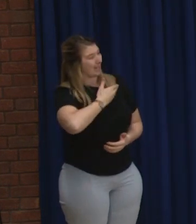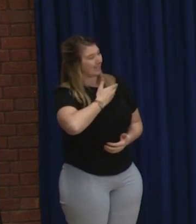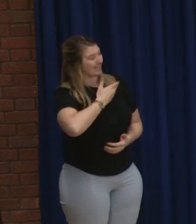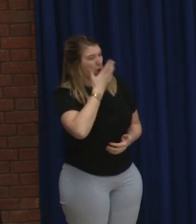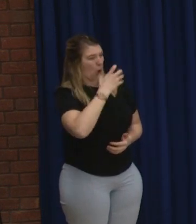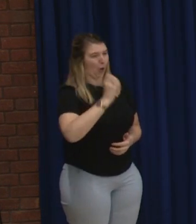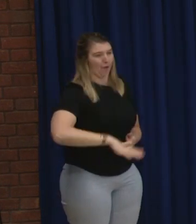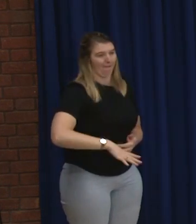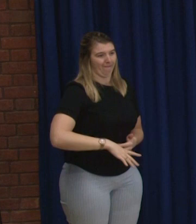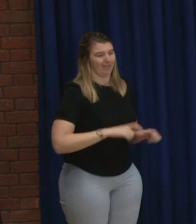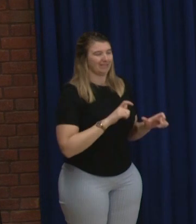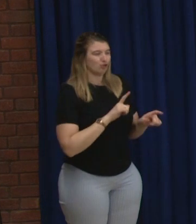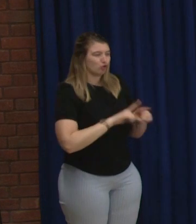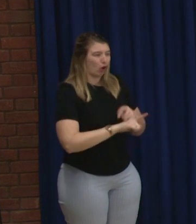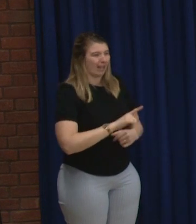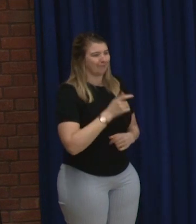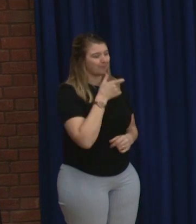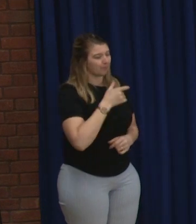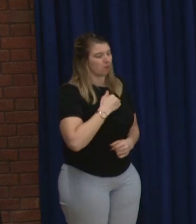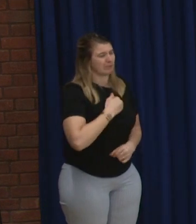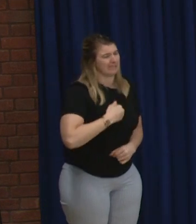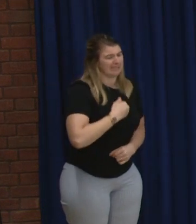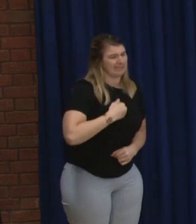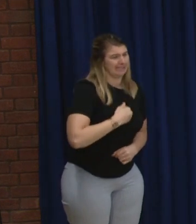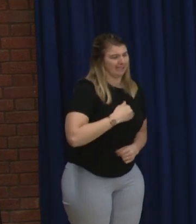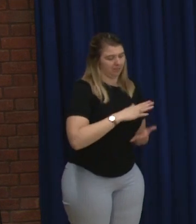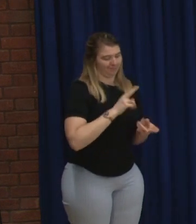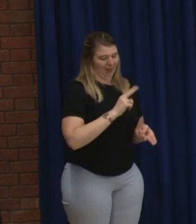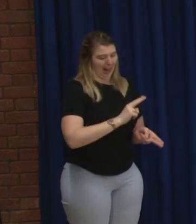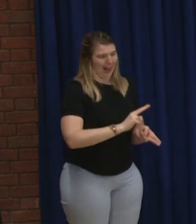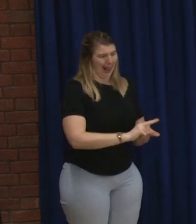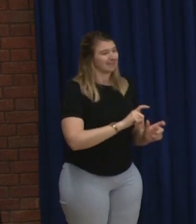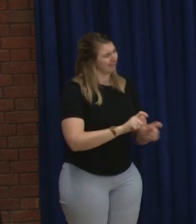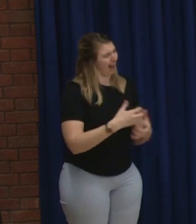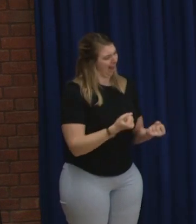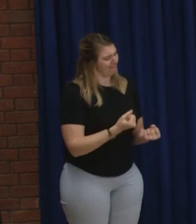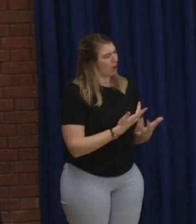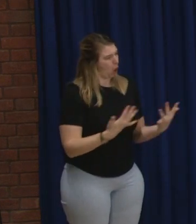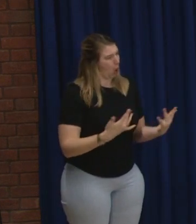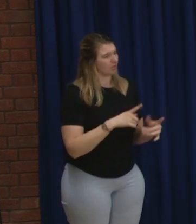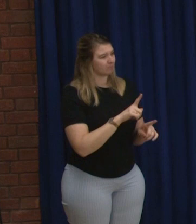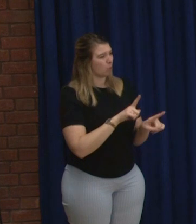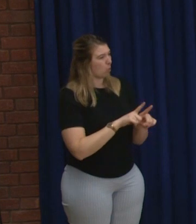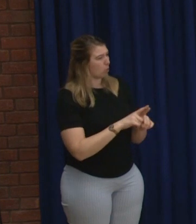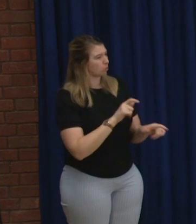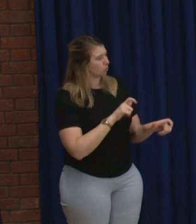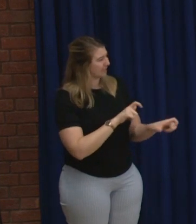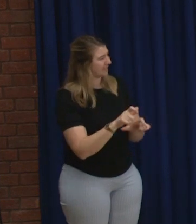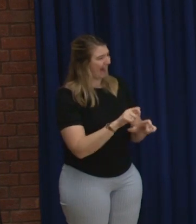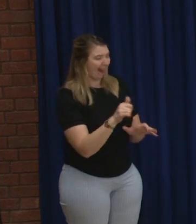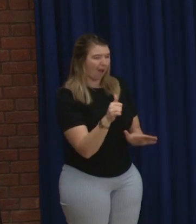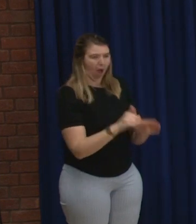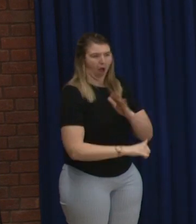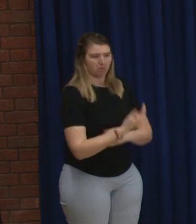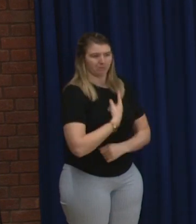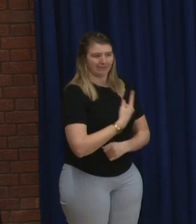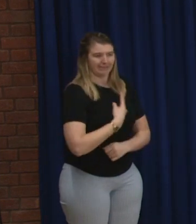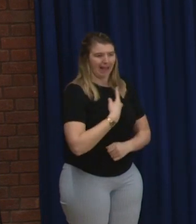I still do it way too much. I am still incredibly hard on myself and I think for me the ADHD journey